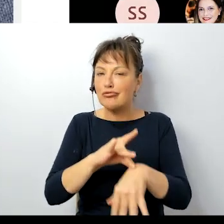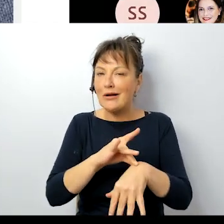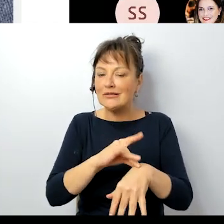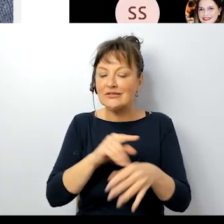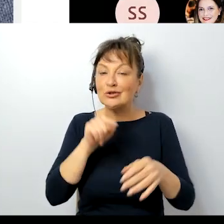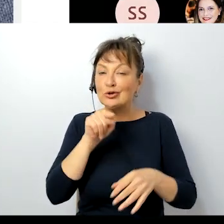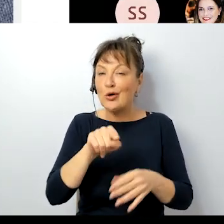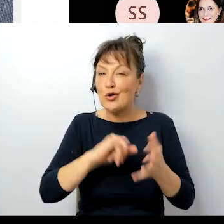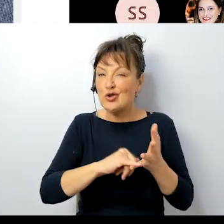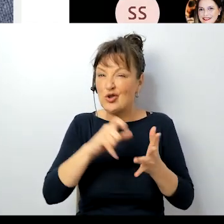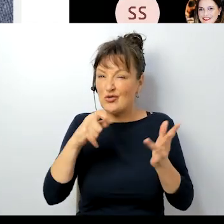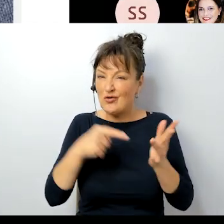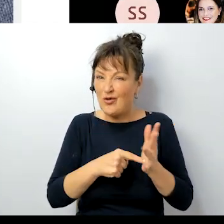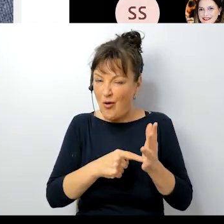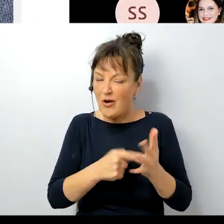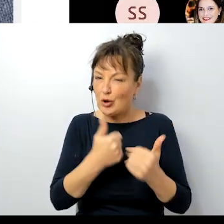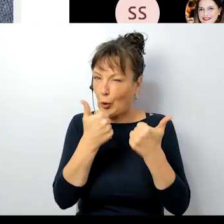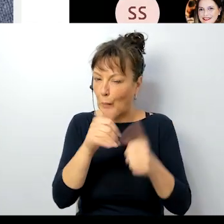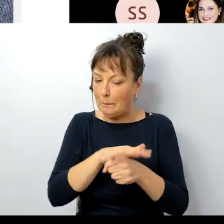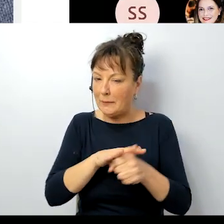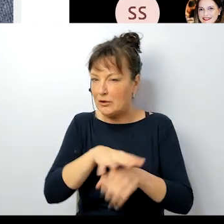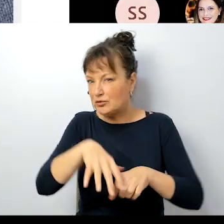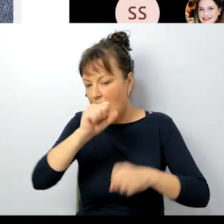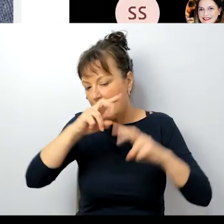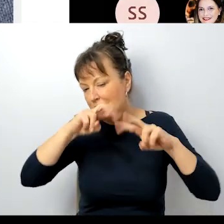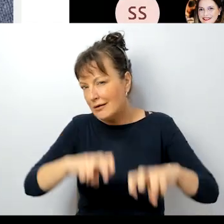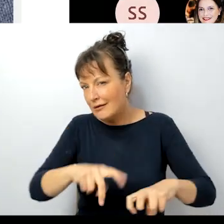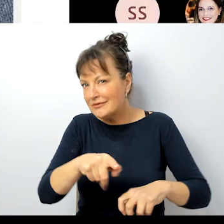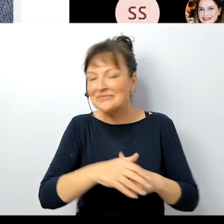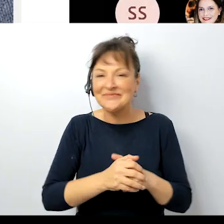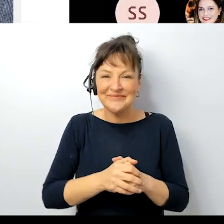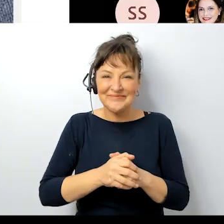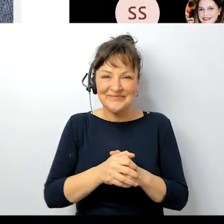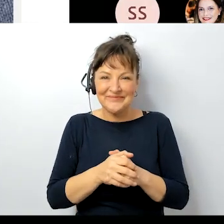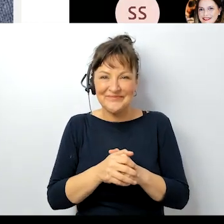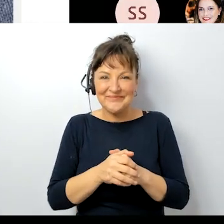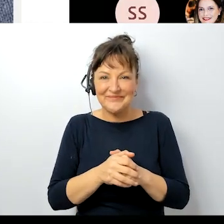and job search engines but apprenticeship.scot is a really strong place to start.